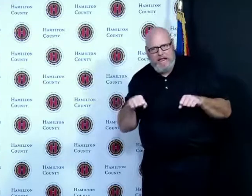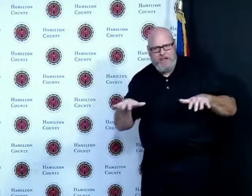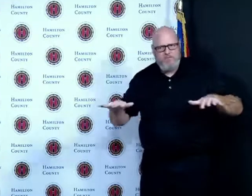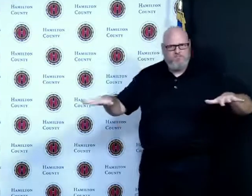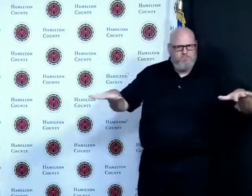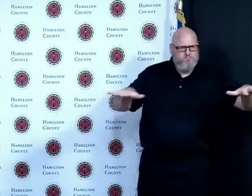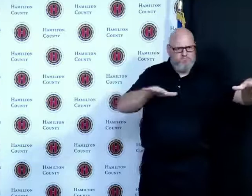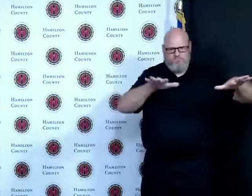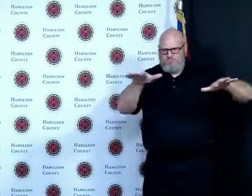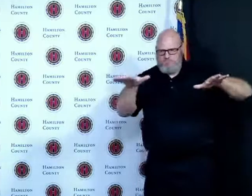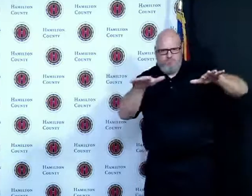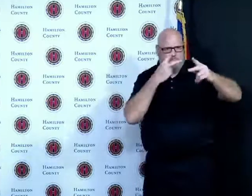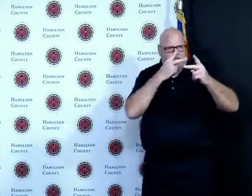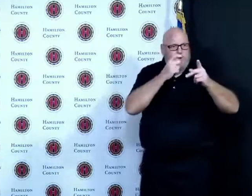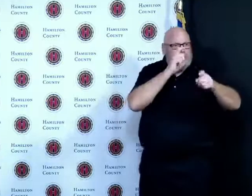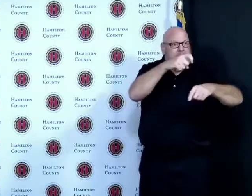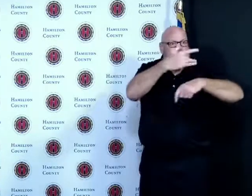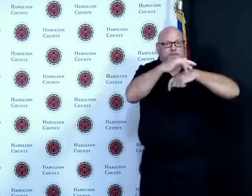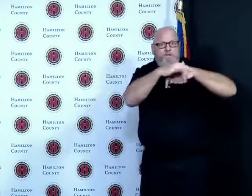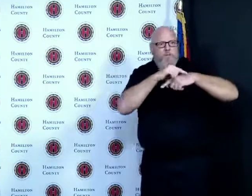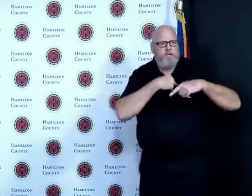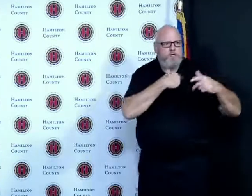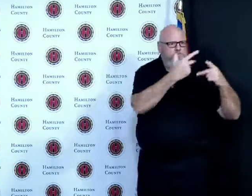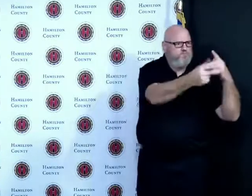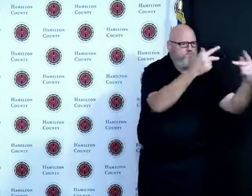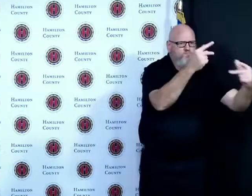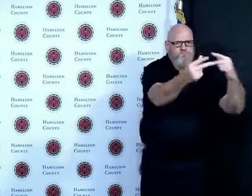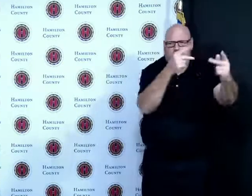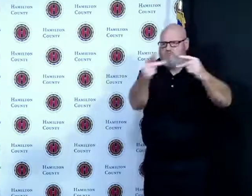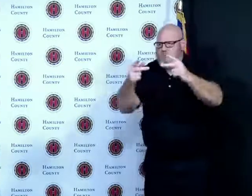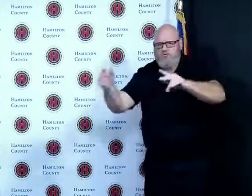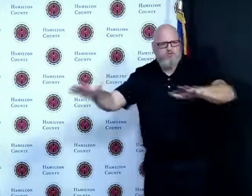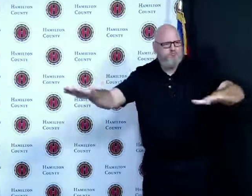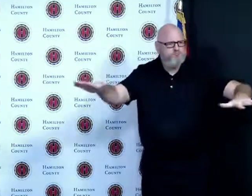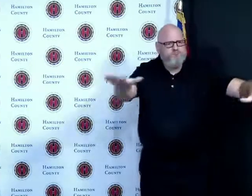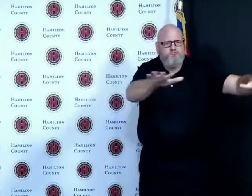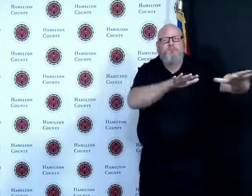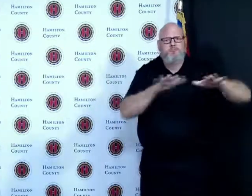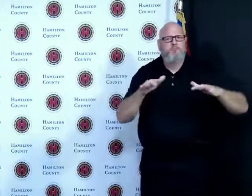to go and I've heard that said of the hospital systems and of the public health systems and